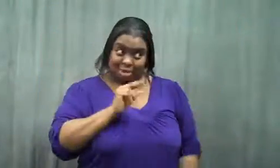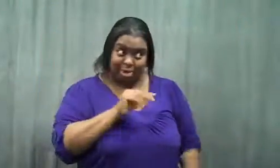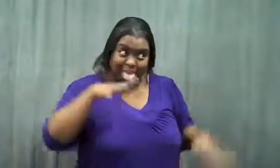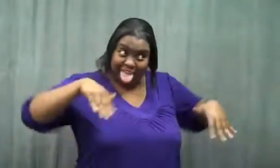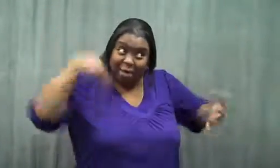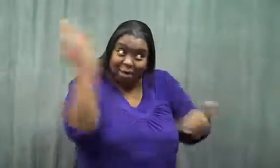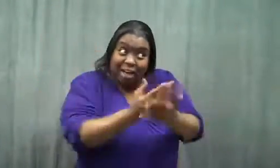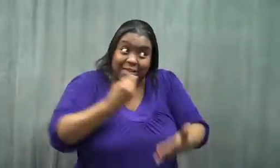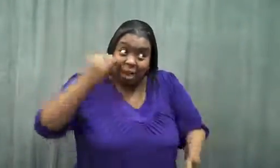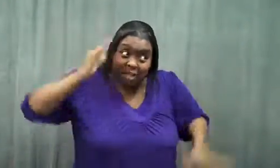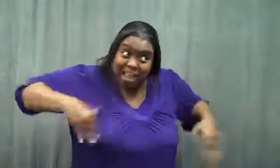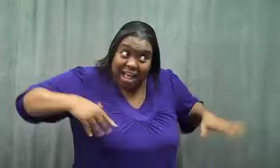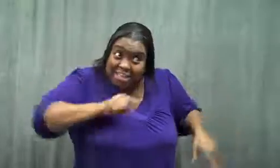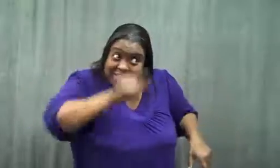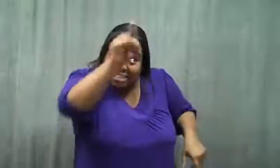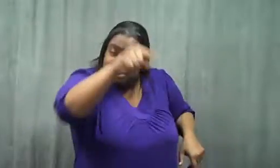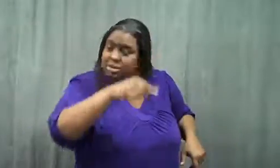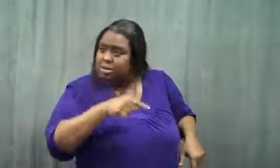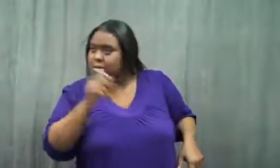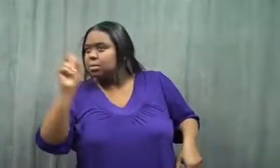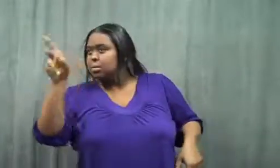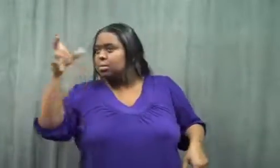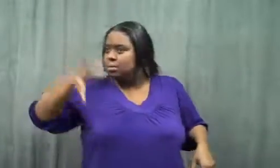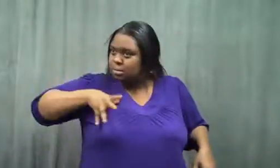I said, "No we're not, we still have a little way to go!" She said, "Ok."